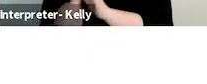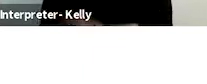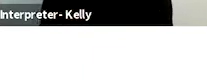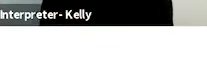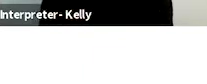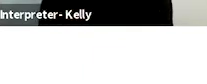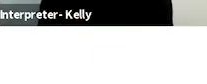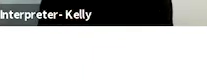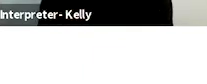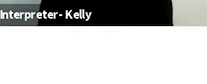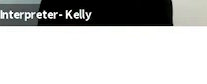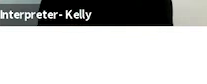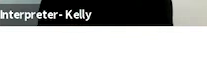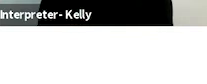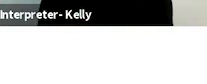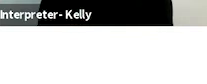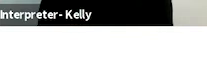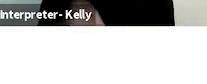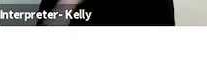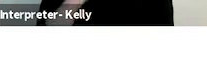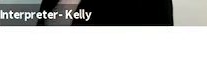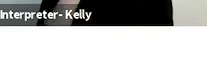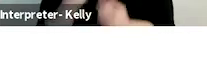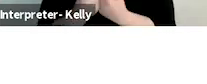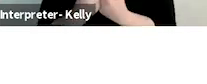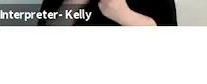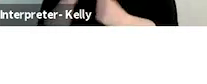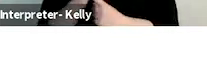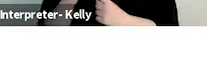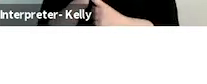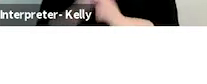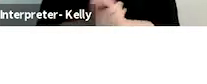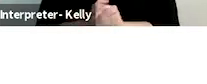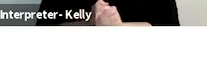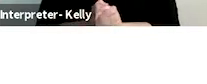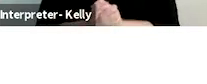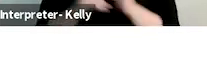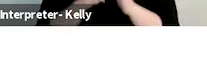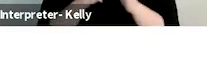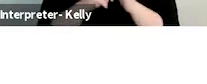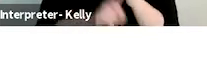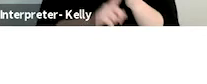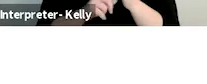that's one of the things that is important. Now, the Deloitte report stated that UDL is concerned